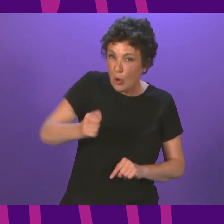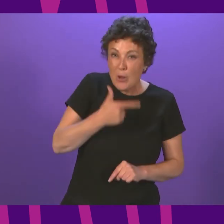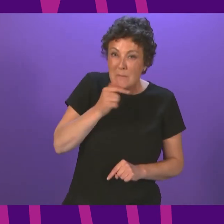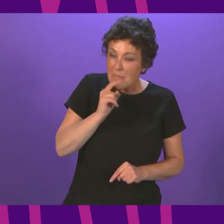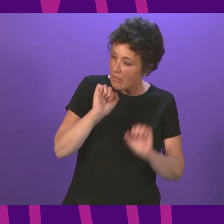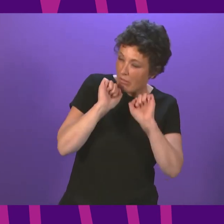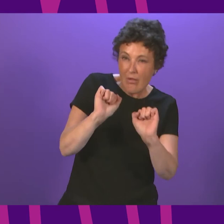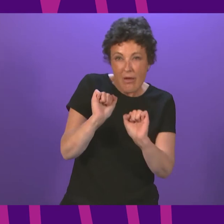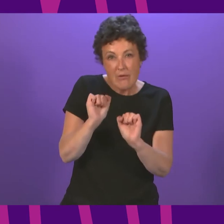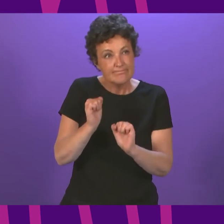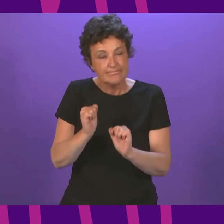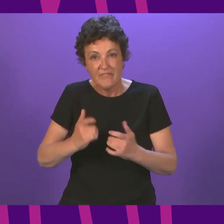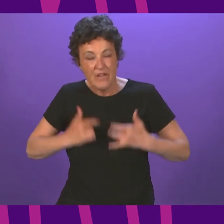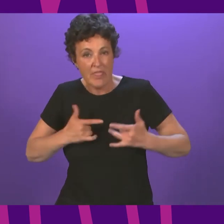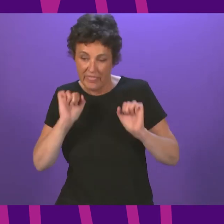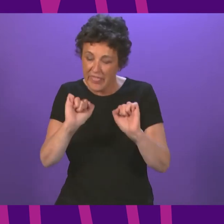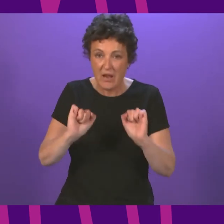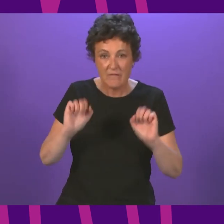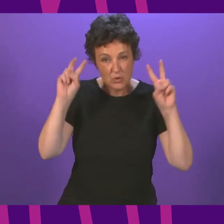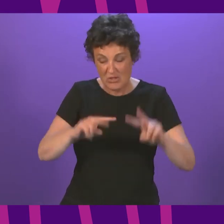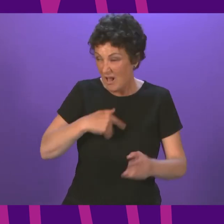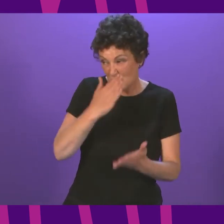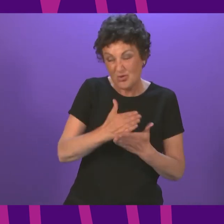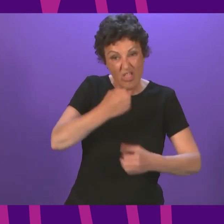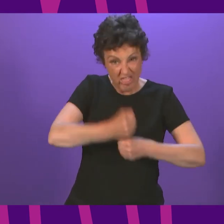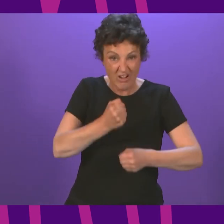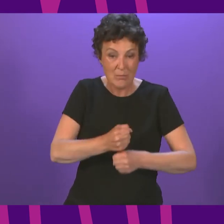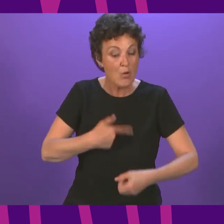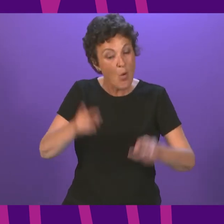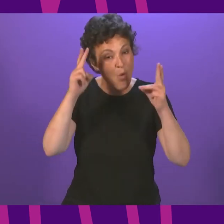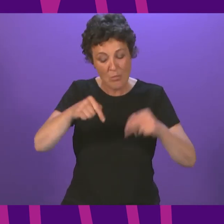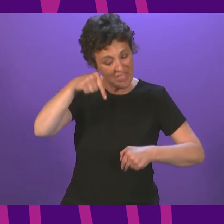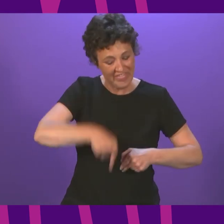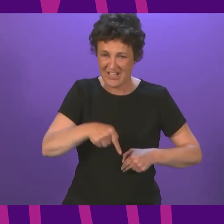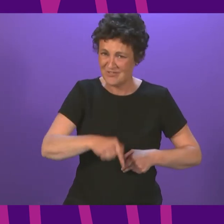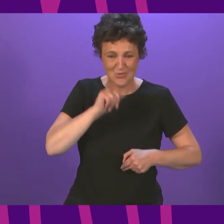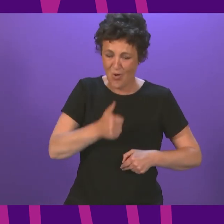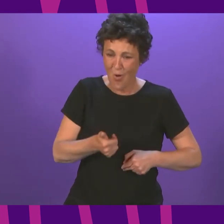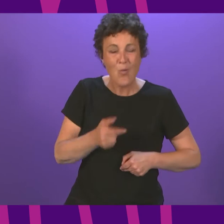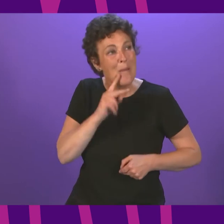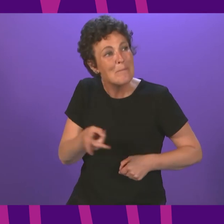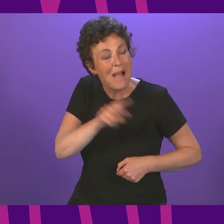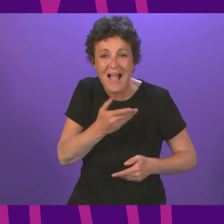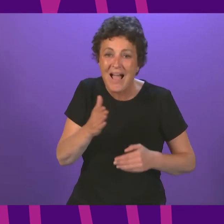as I would hope. I am sure that the Government and others will share the hope that this approach will not be the way forward when we return.